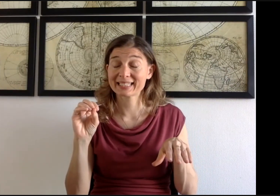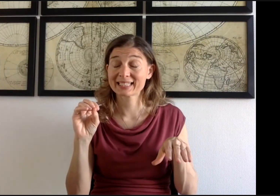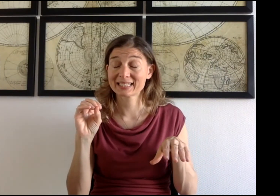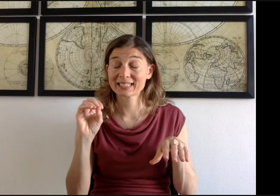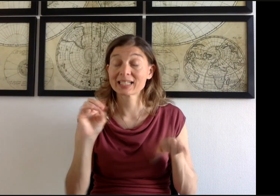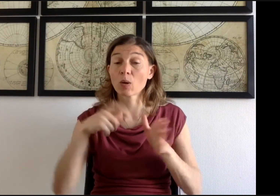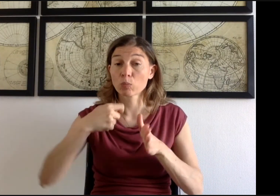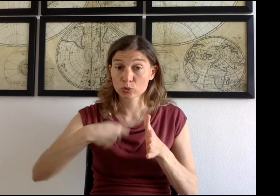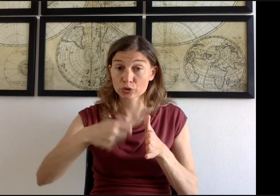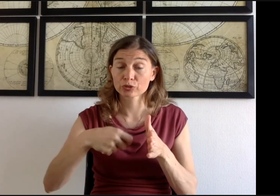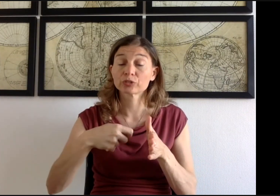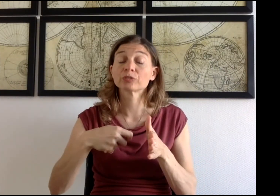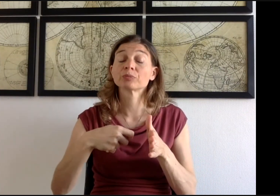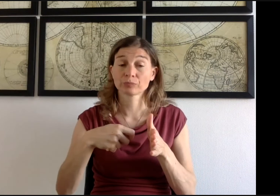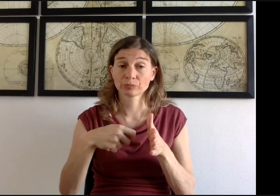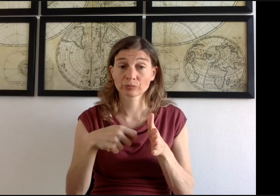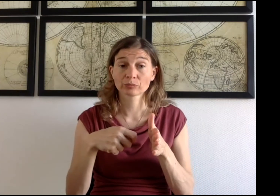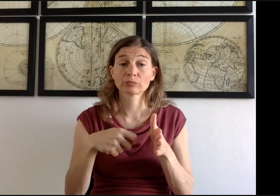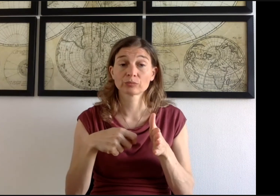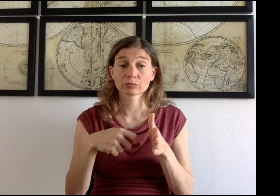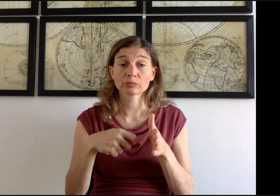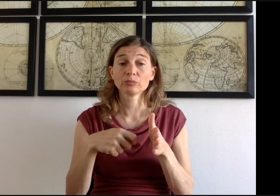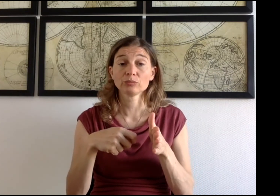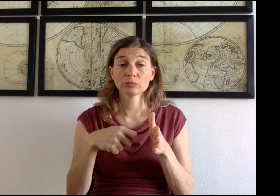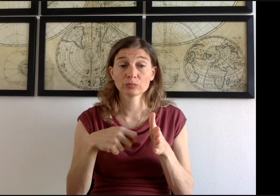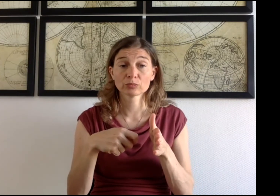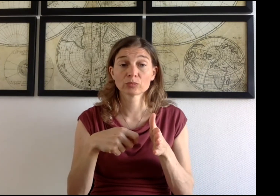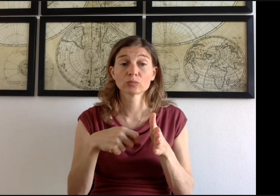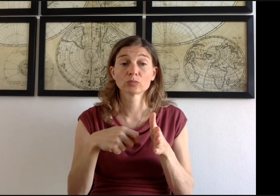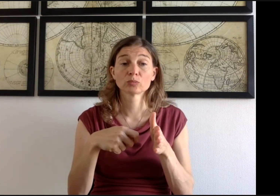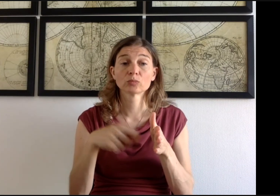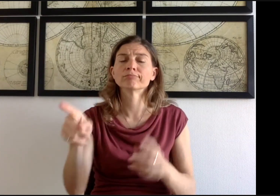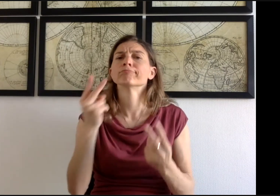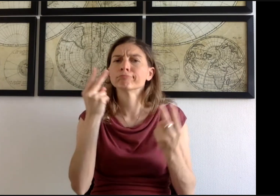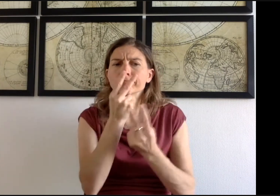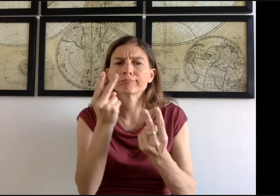to represent persons with disabilities in their Civil Society advisory board.